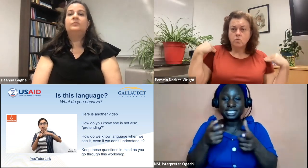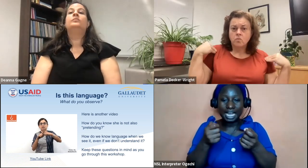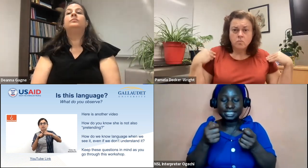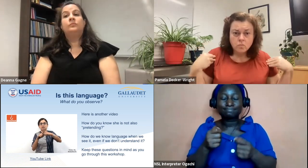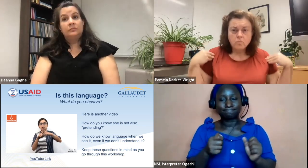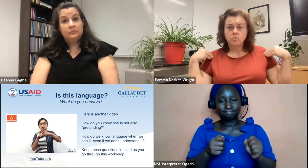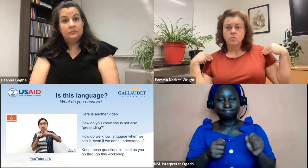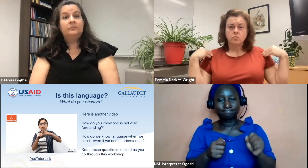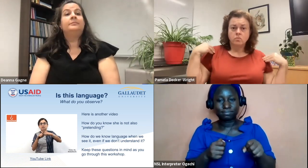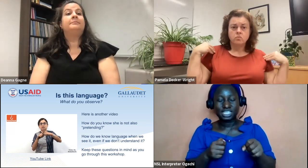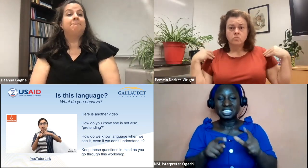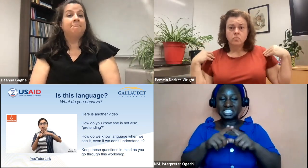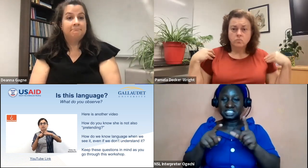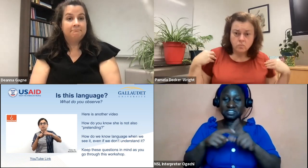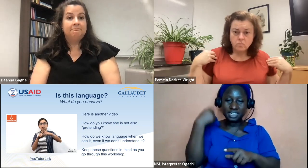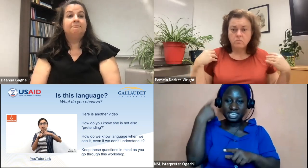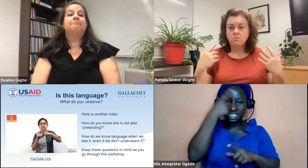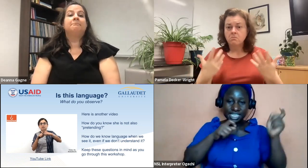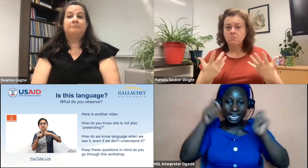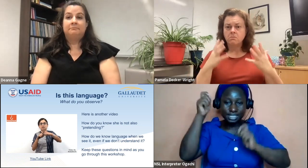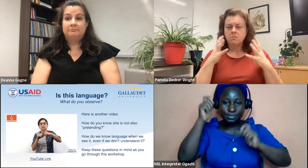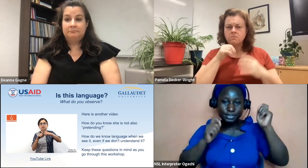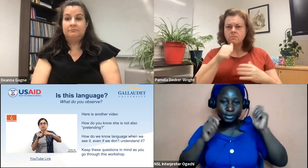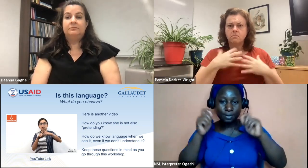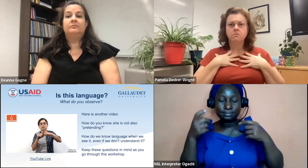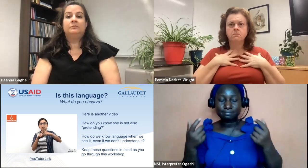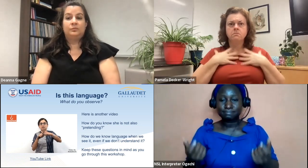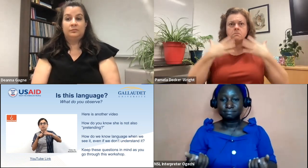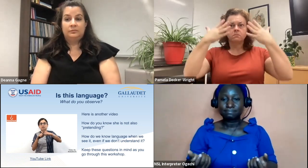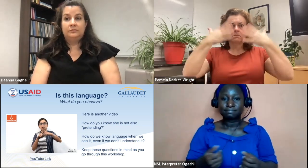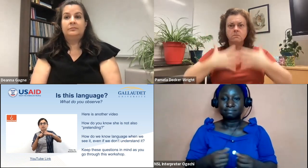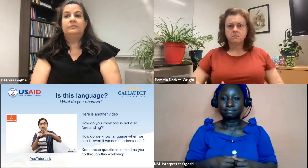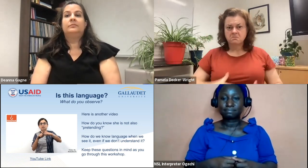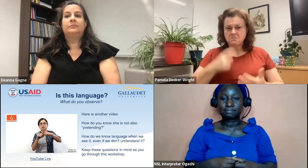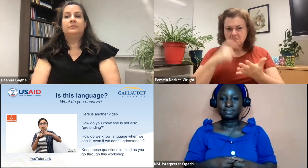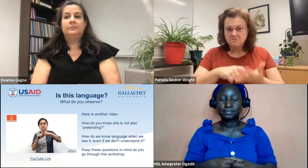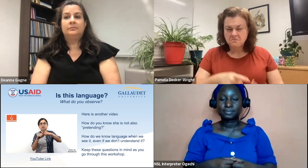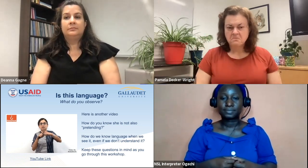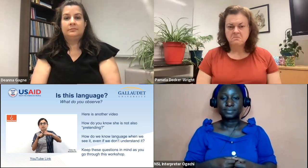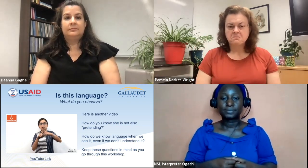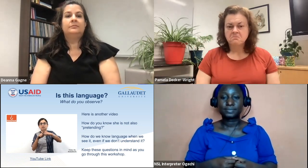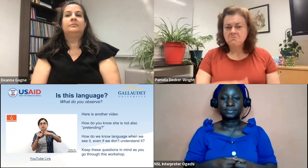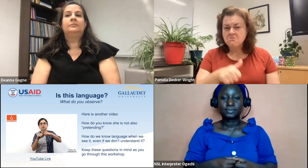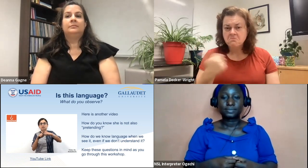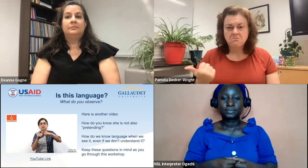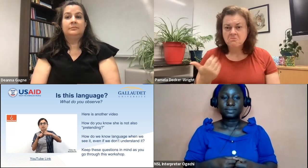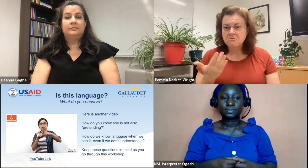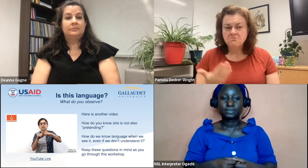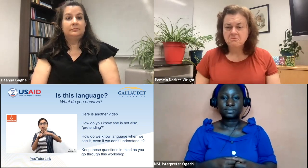Did you also notice movement and difference in the shoulders in the pasture where the first interpreter was just standing.